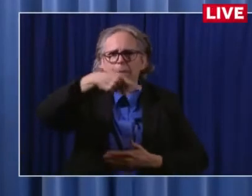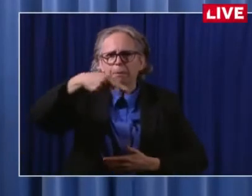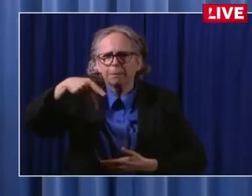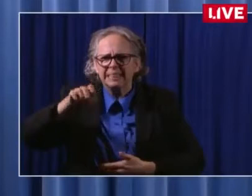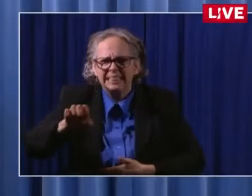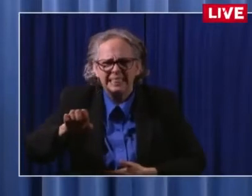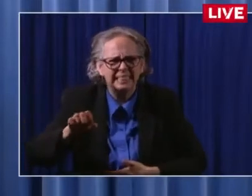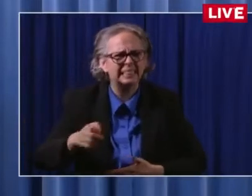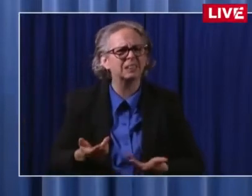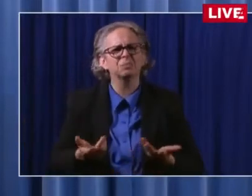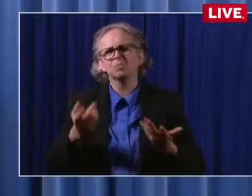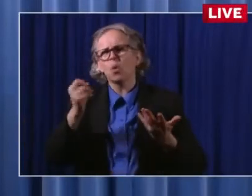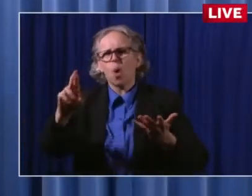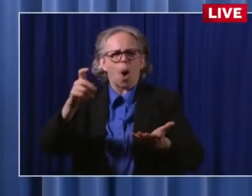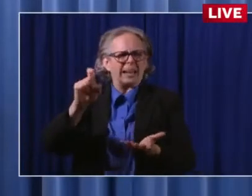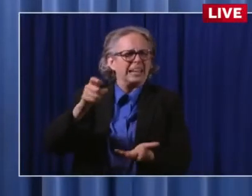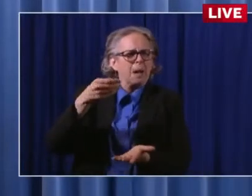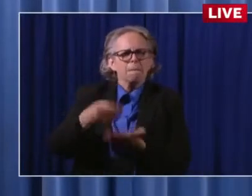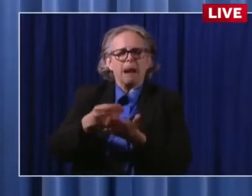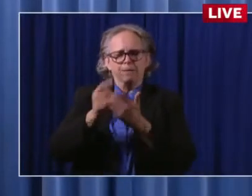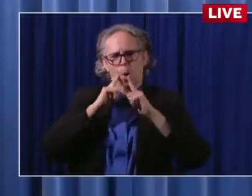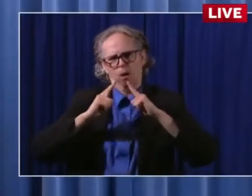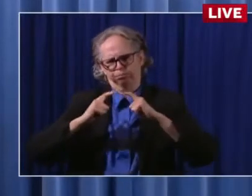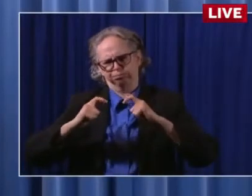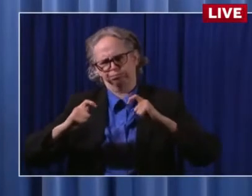A UNIVERSITY COULD USE FUNDING TO PURCHASE PPE.